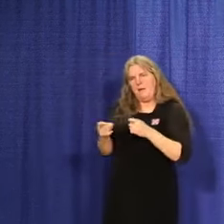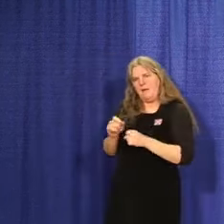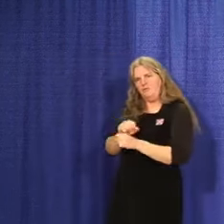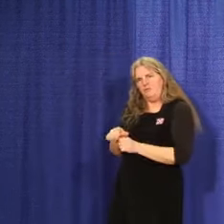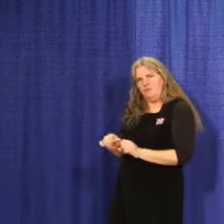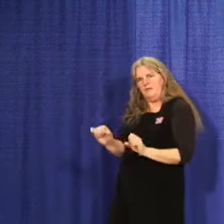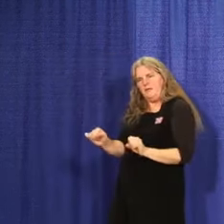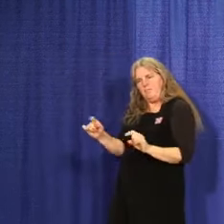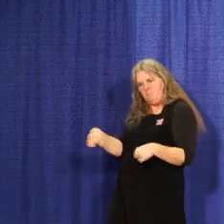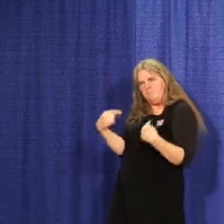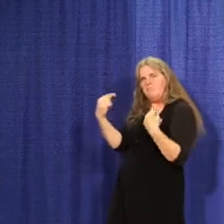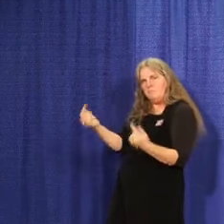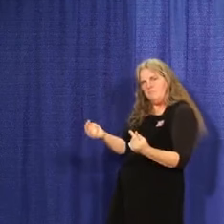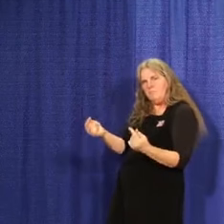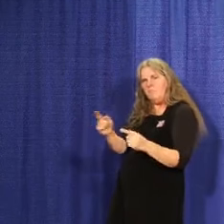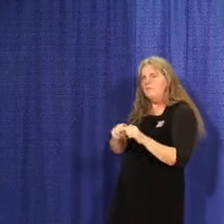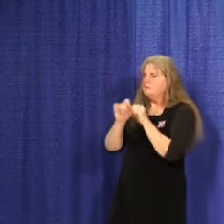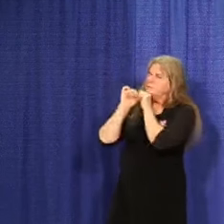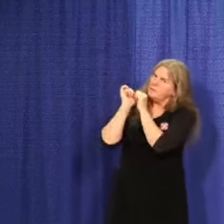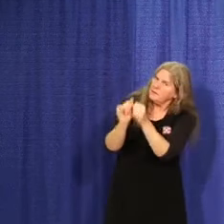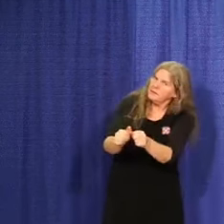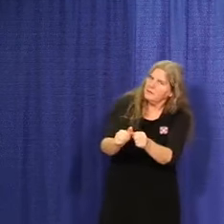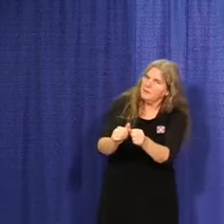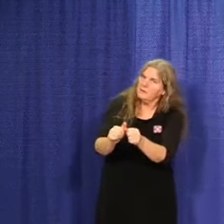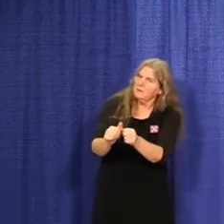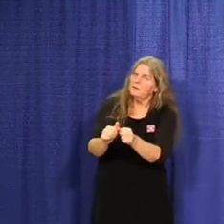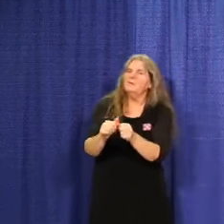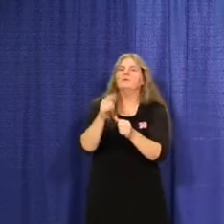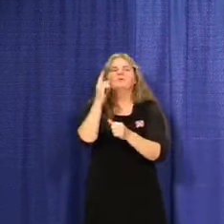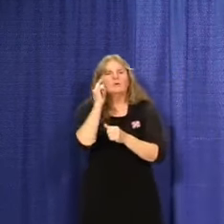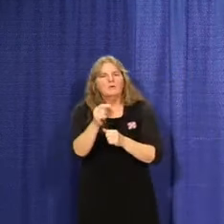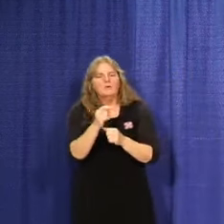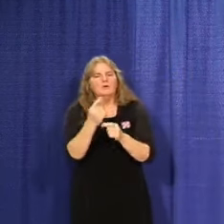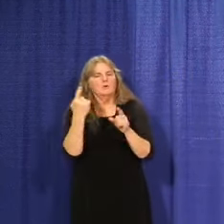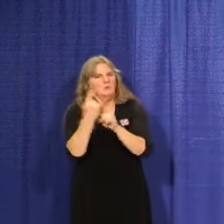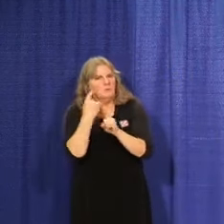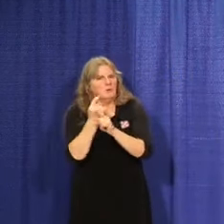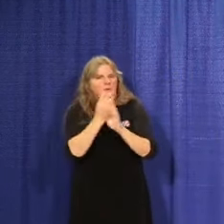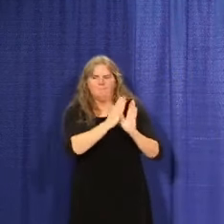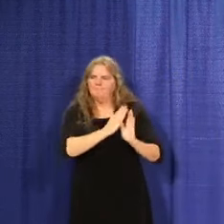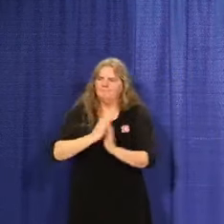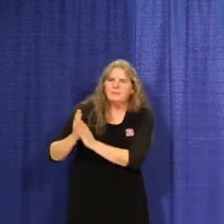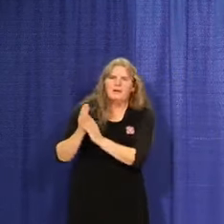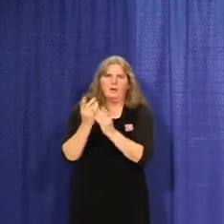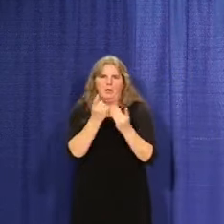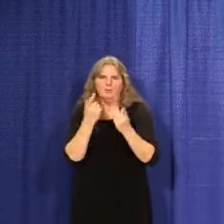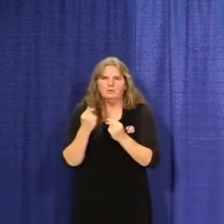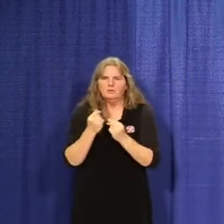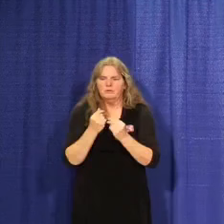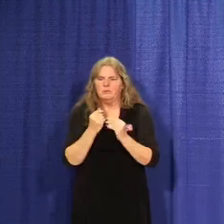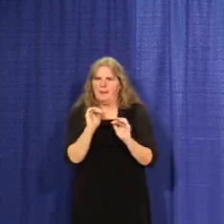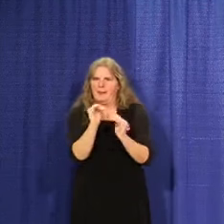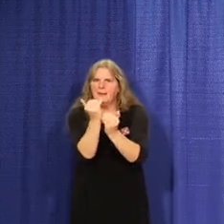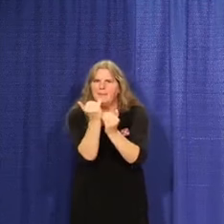prepared in the way we live, play, or work to ensure that any introduced virus does not